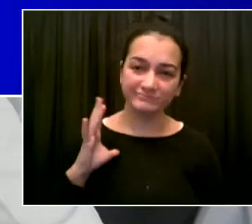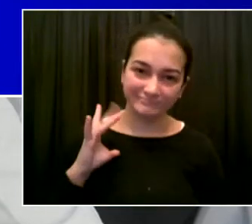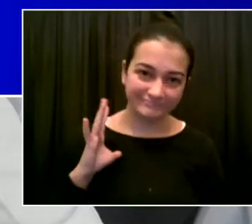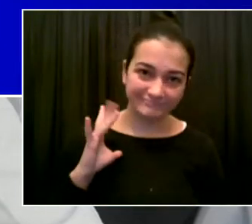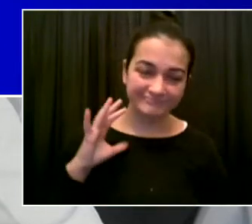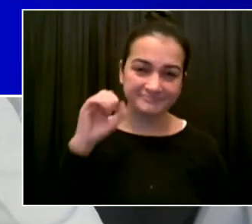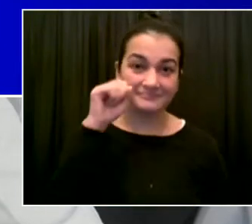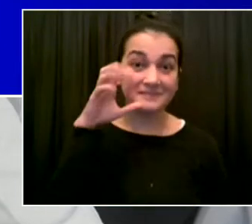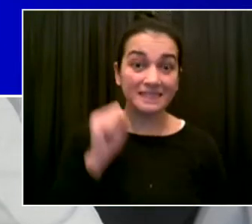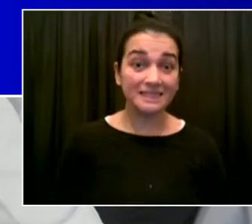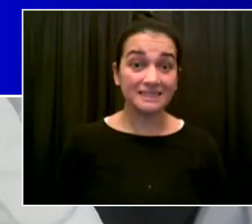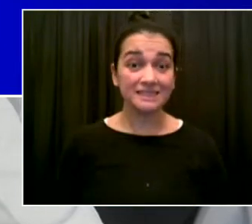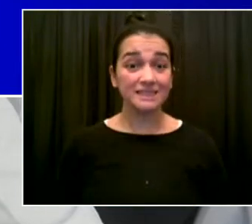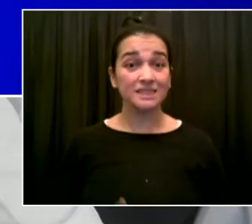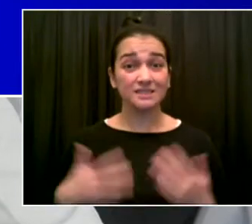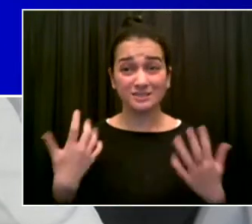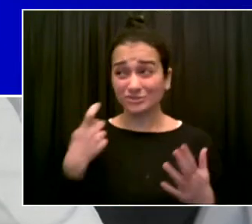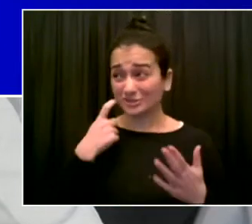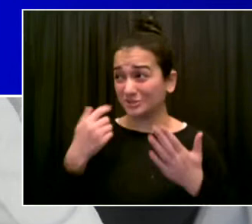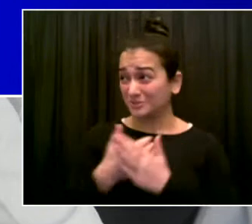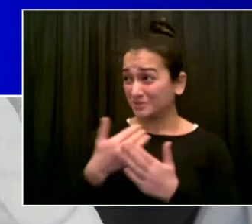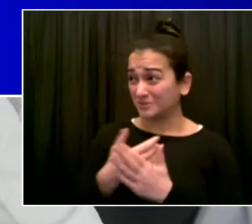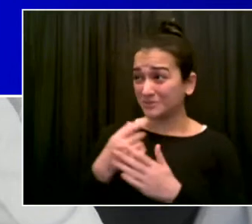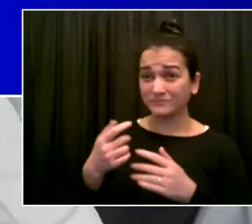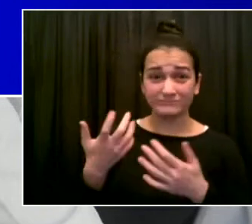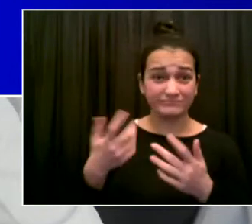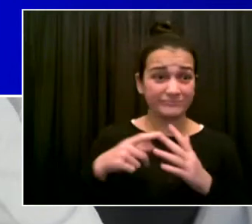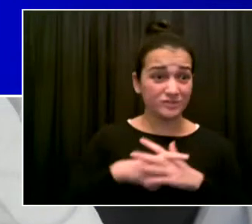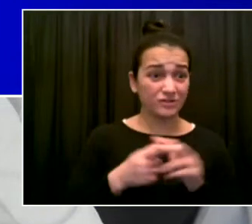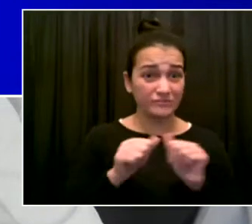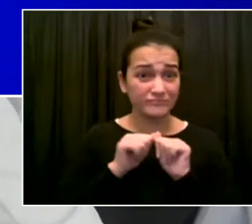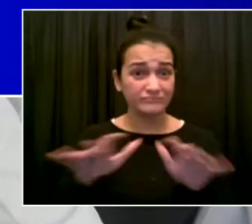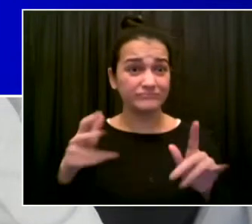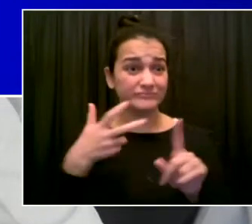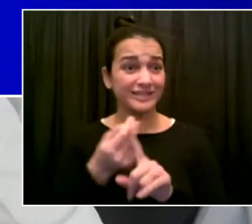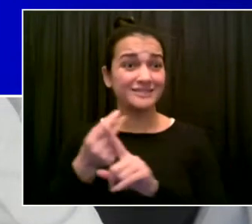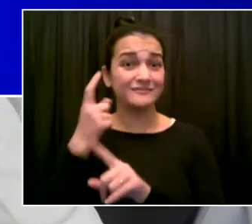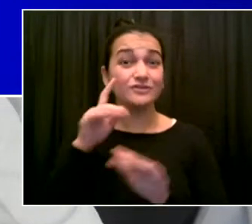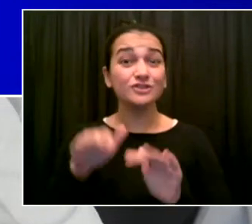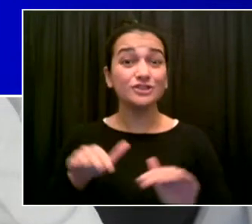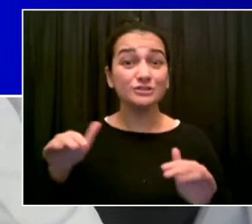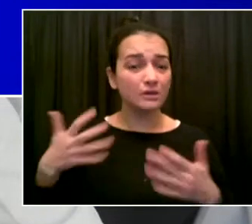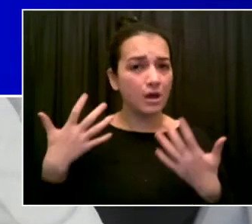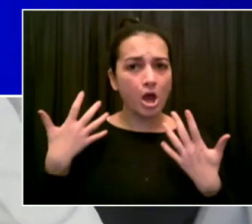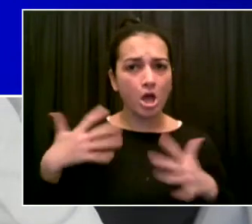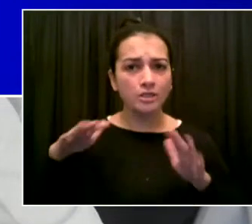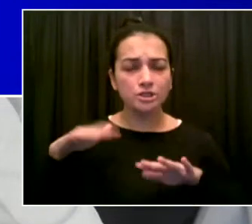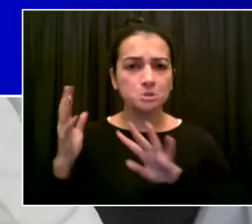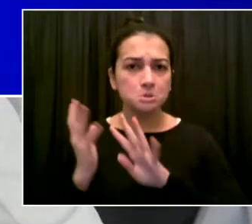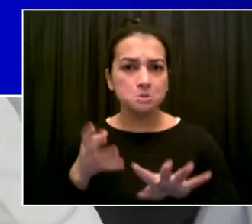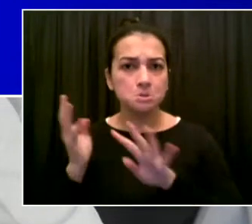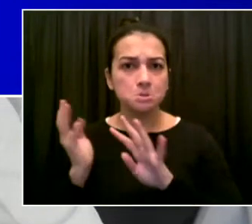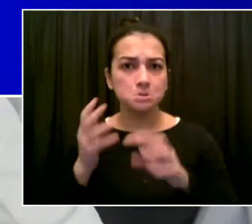VACCINATED AND HAE VGOTTEN THEIR FIRST SHOT. OVER 100,000 AND IT IS SOMETHING THAT HAS JUST BEEN AVAILABLE